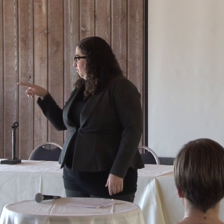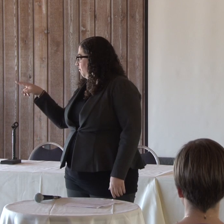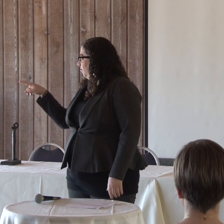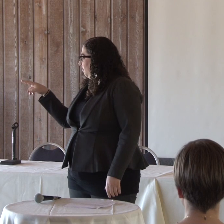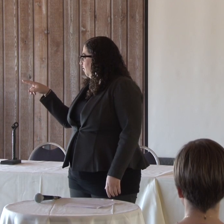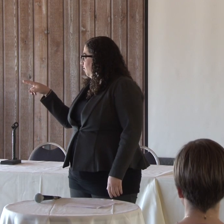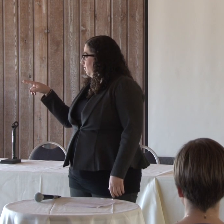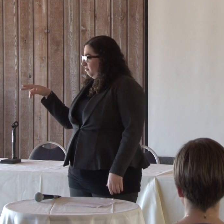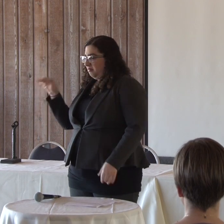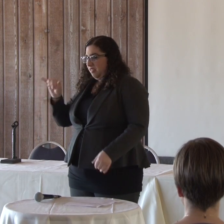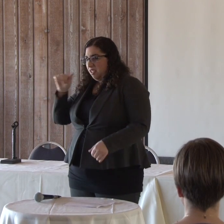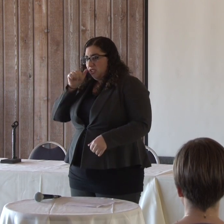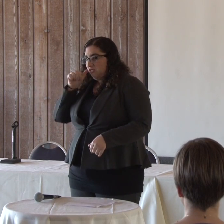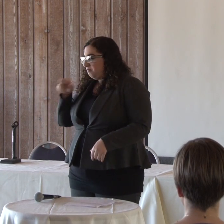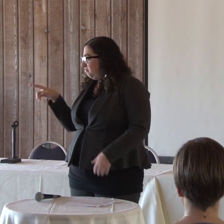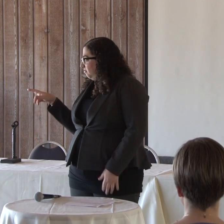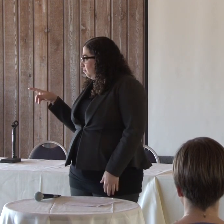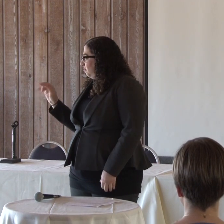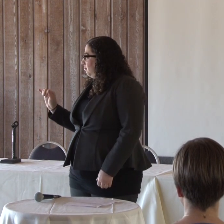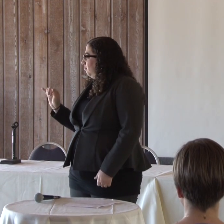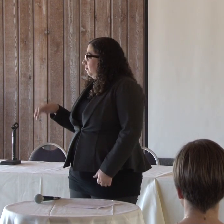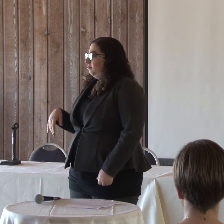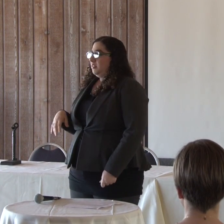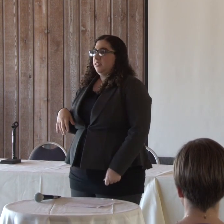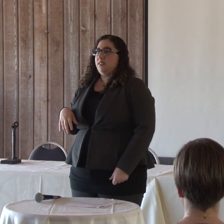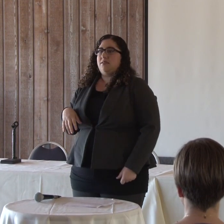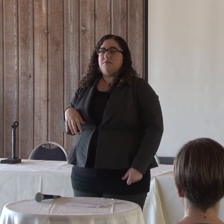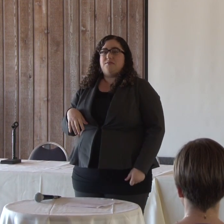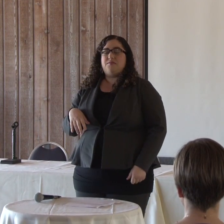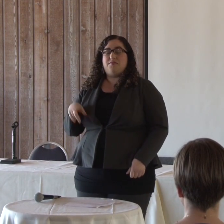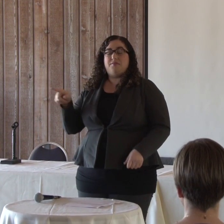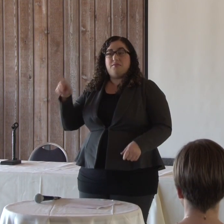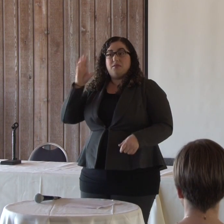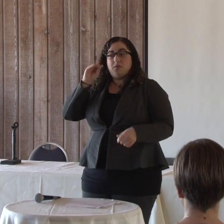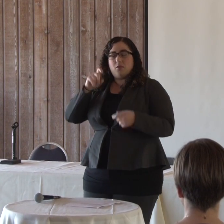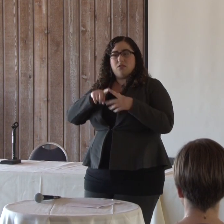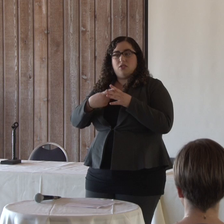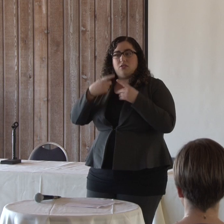And only finding limbs an arm or a leg.